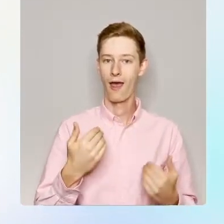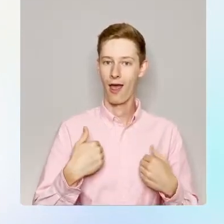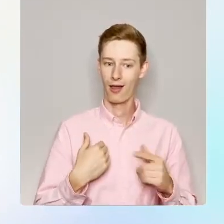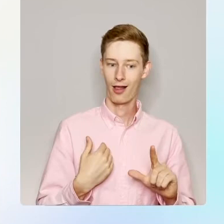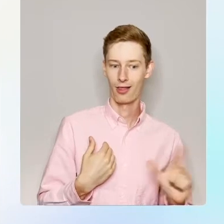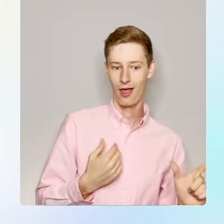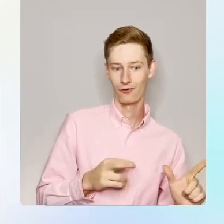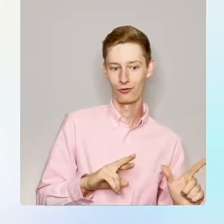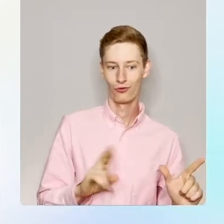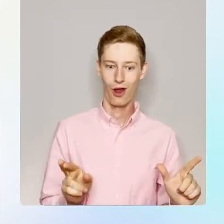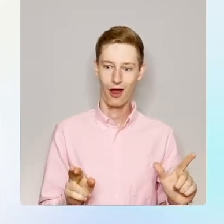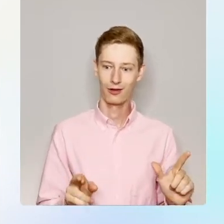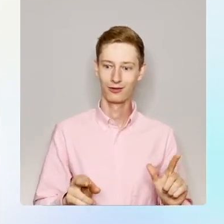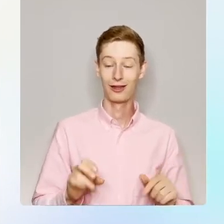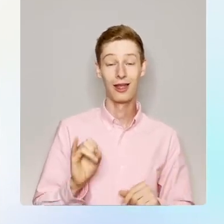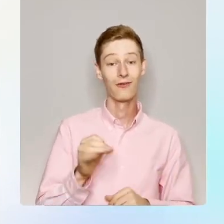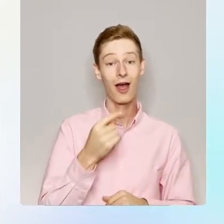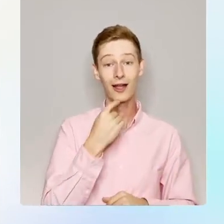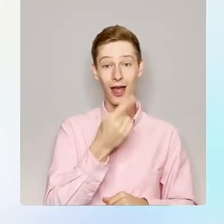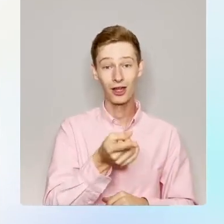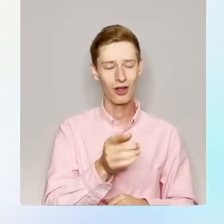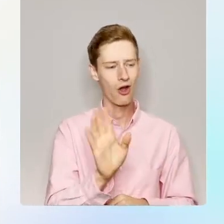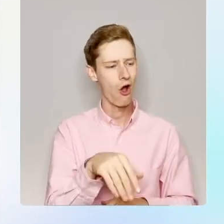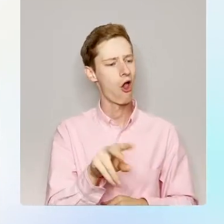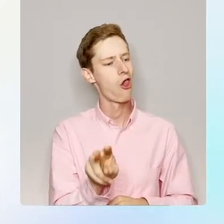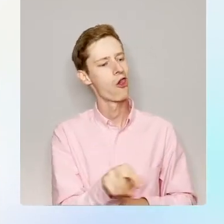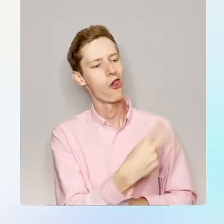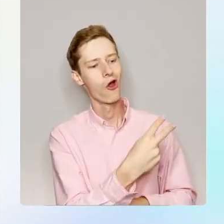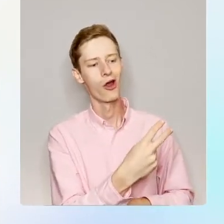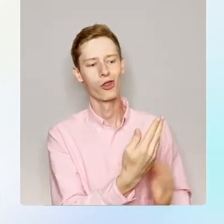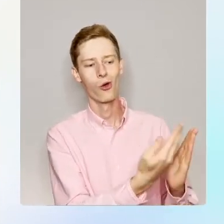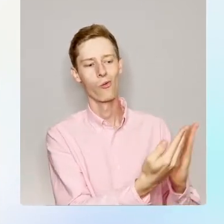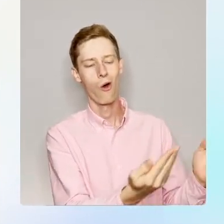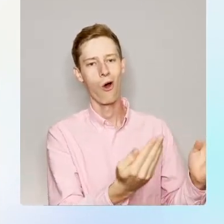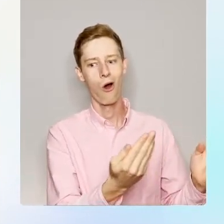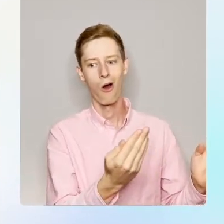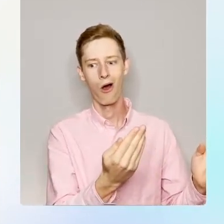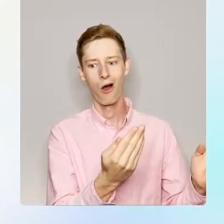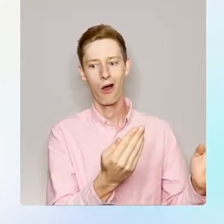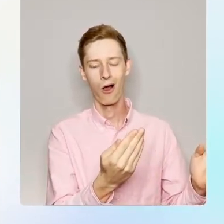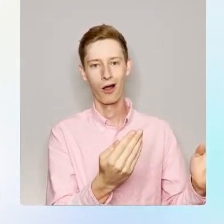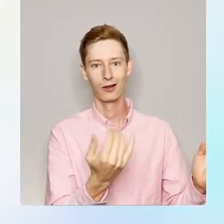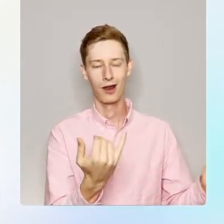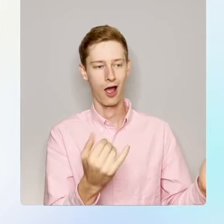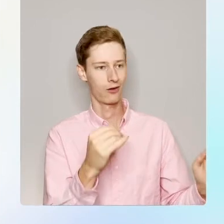So if I were to say, "Turn around and look at the whiteboard," you should hear my voice is a little bit muffled,